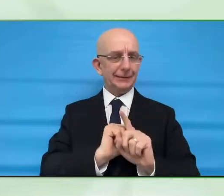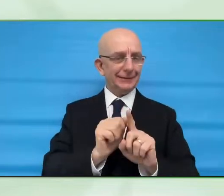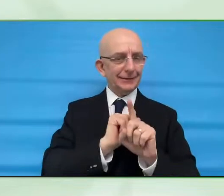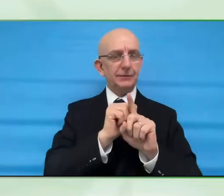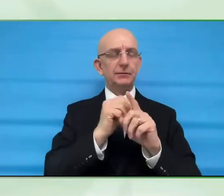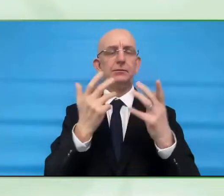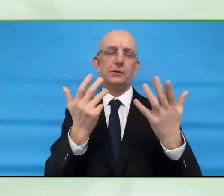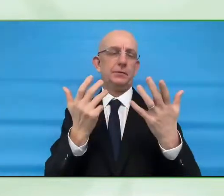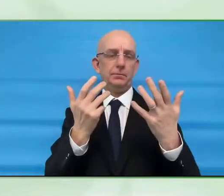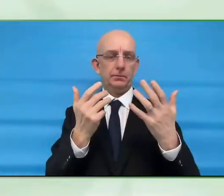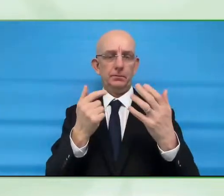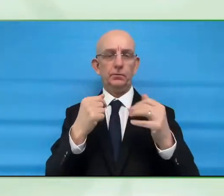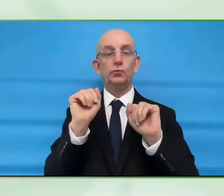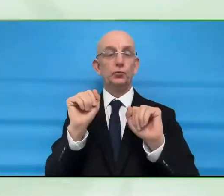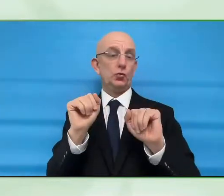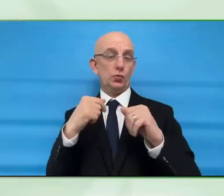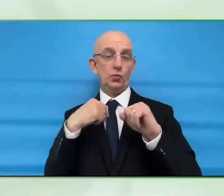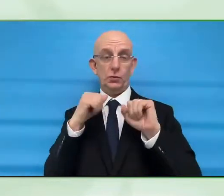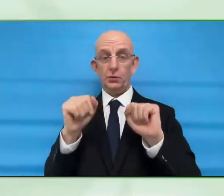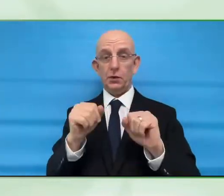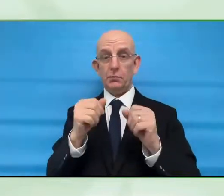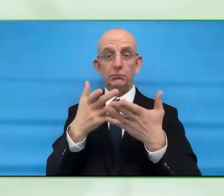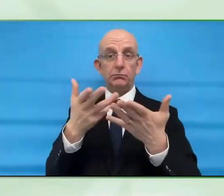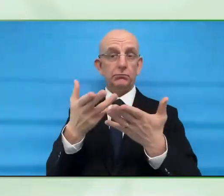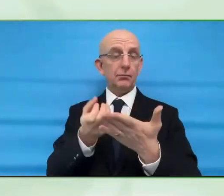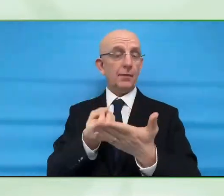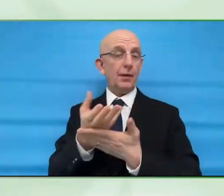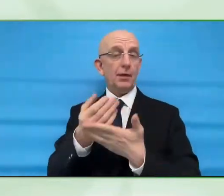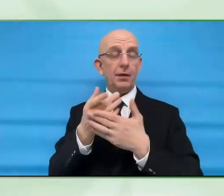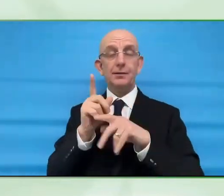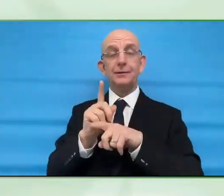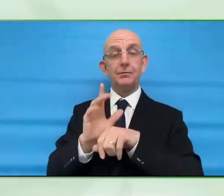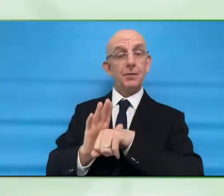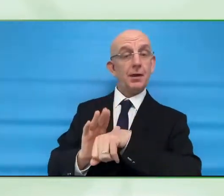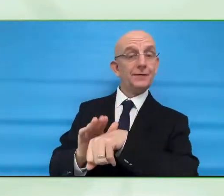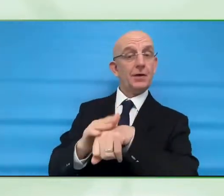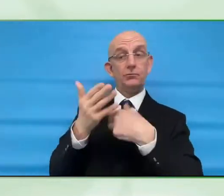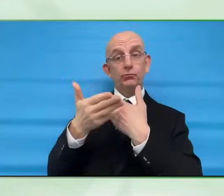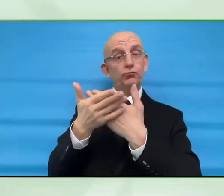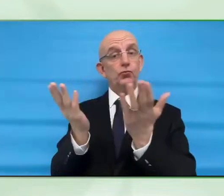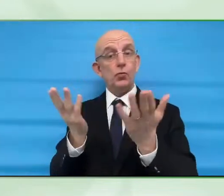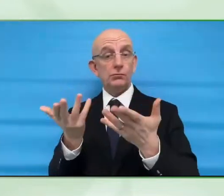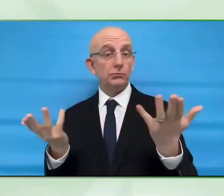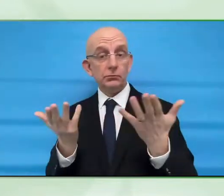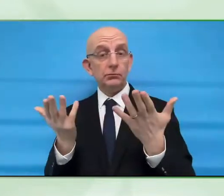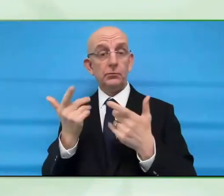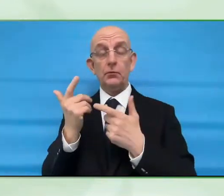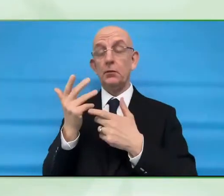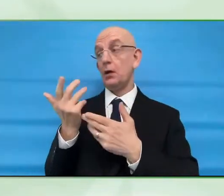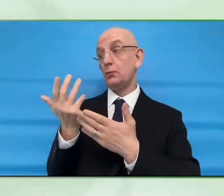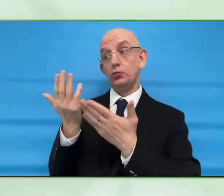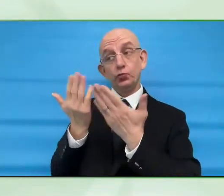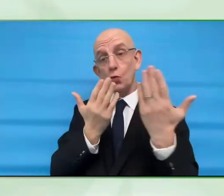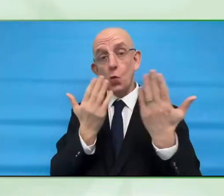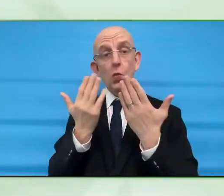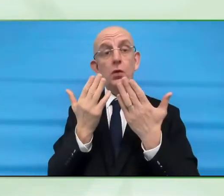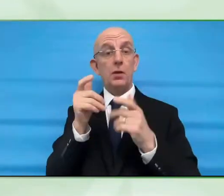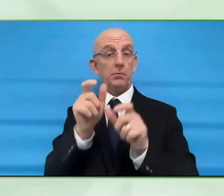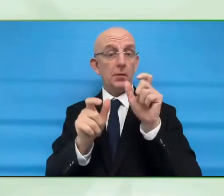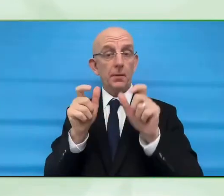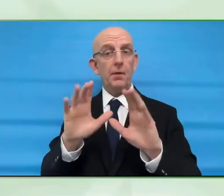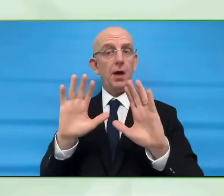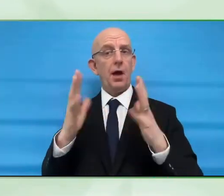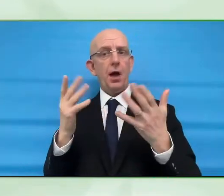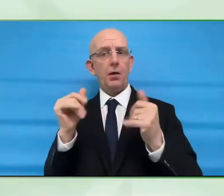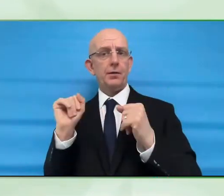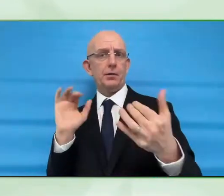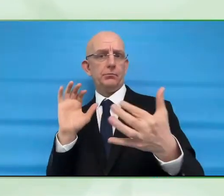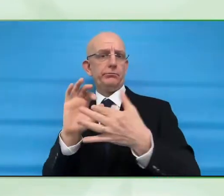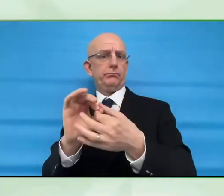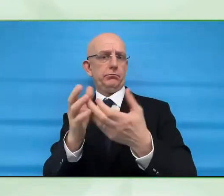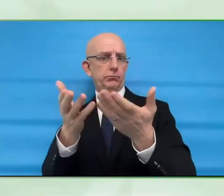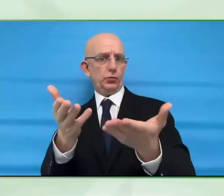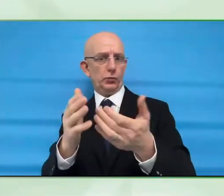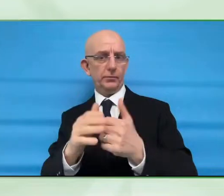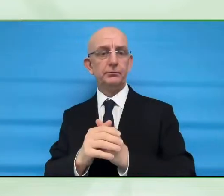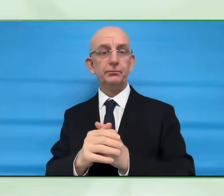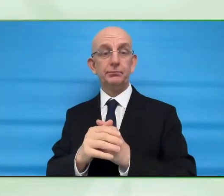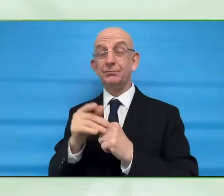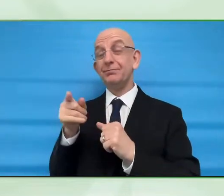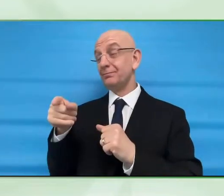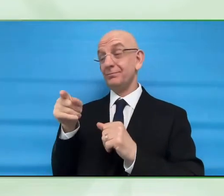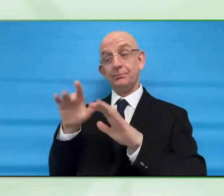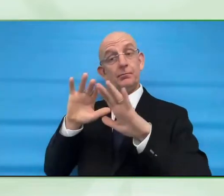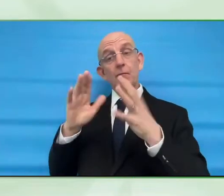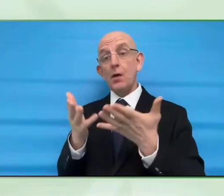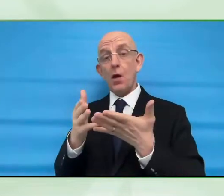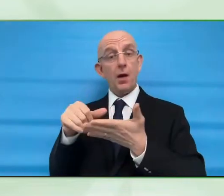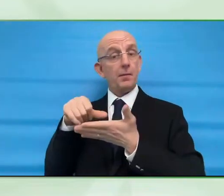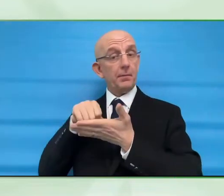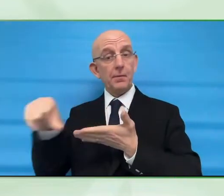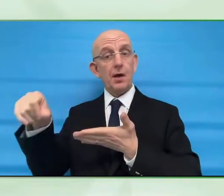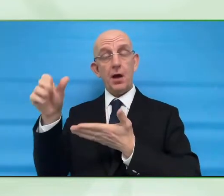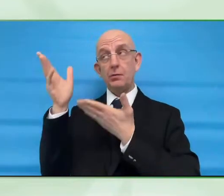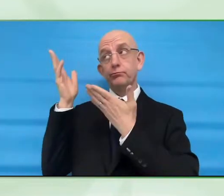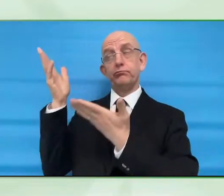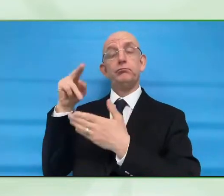Are paid for by NASA, so there free to the public please email me.